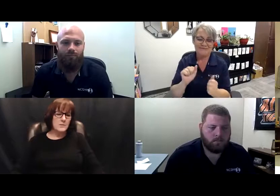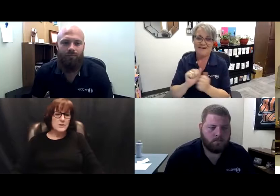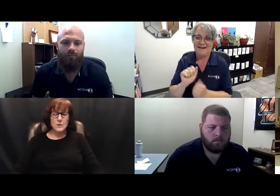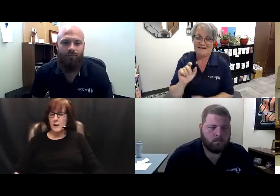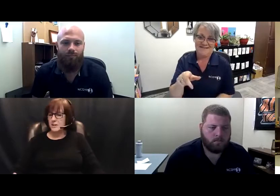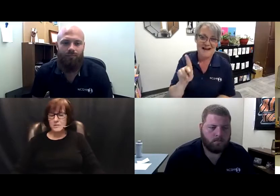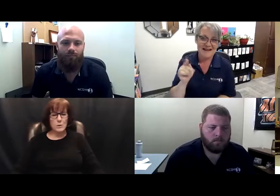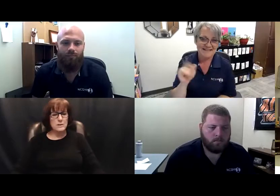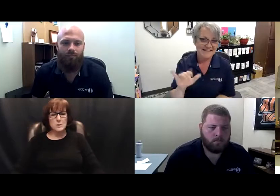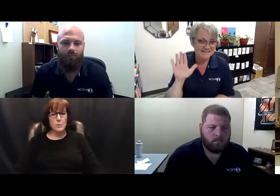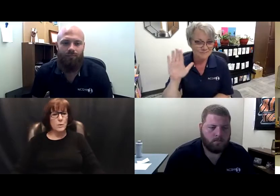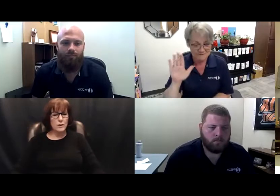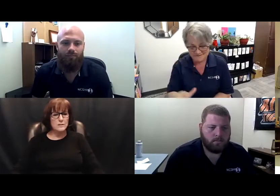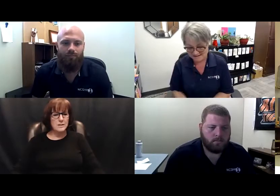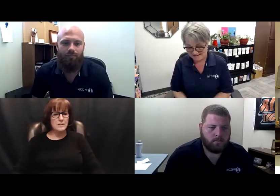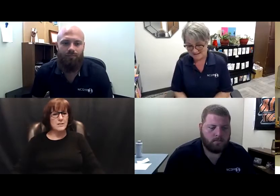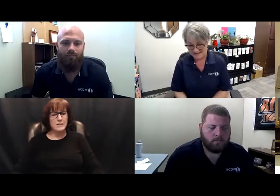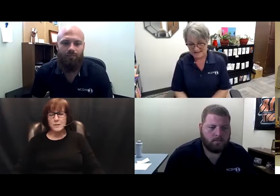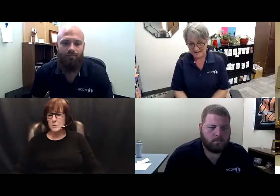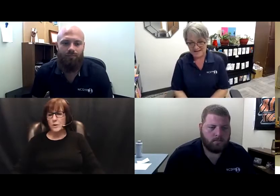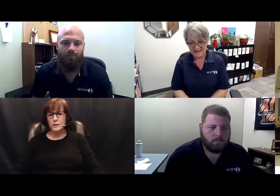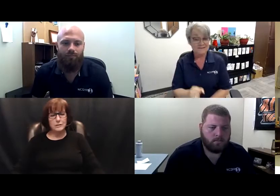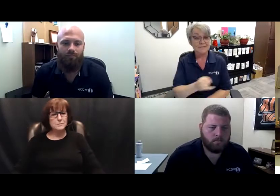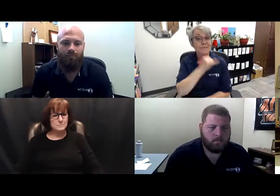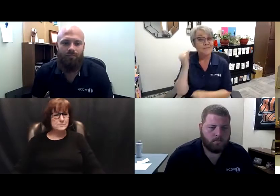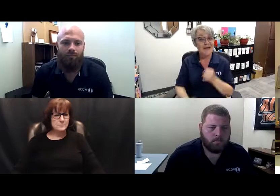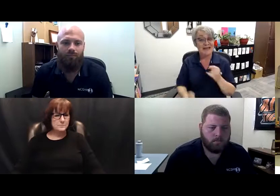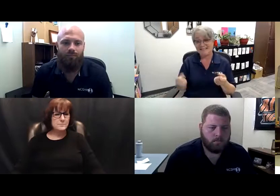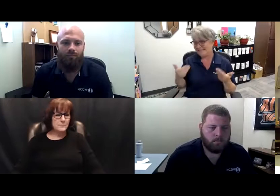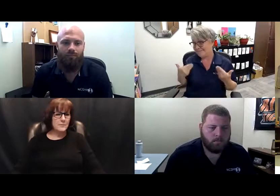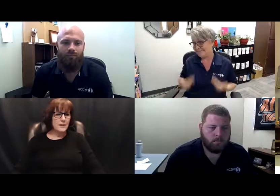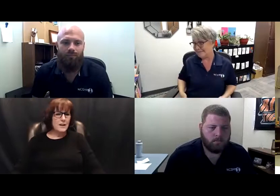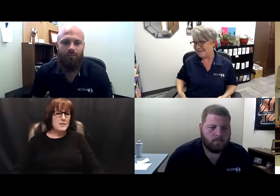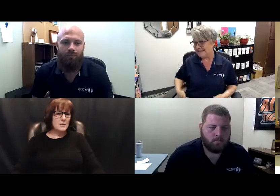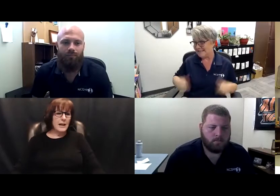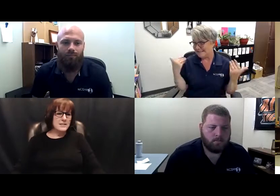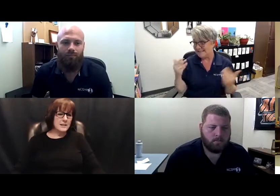so I totally support what you've said Kathy that was wonderful. So lastly